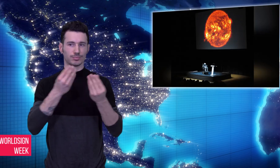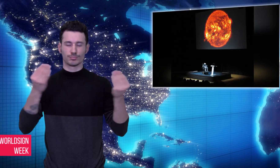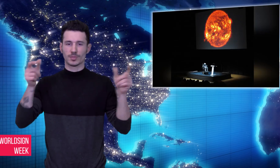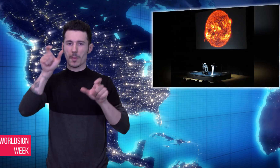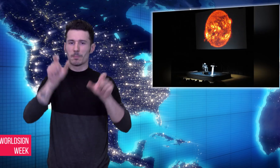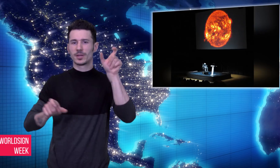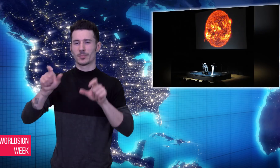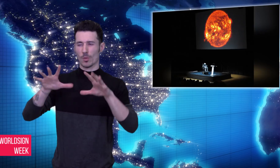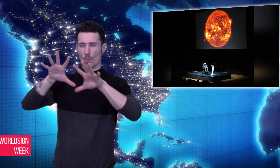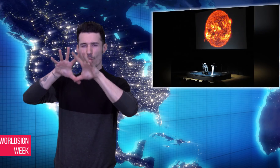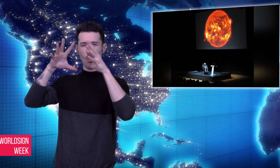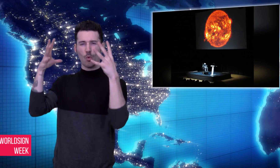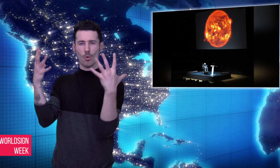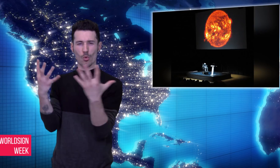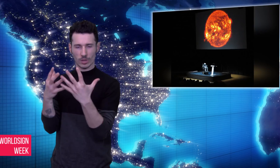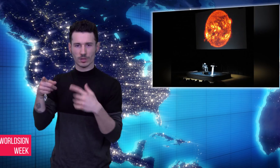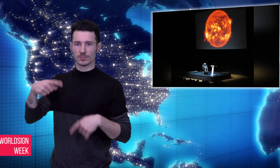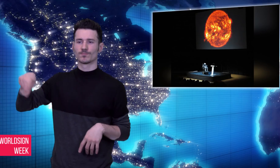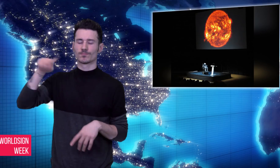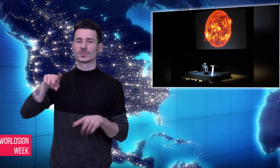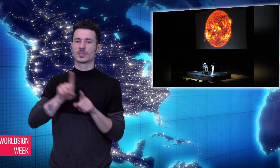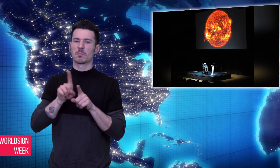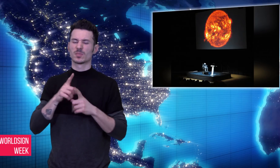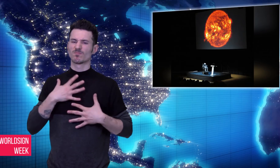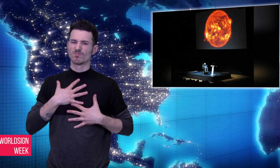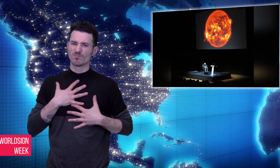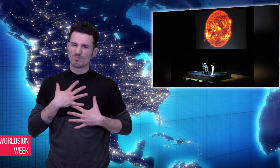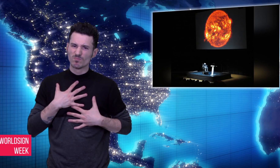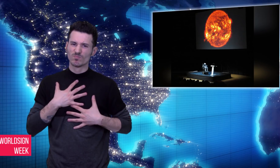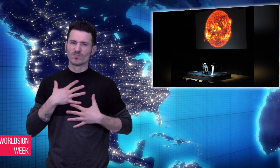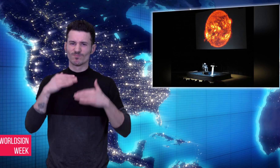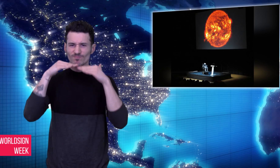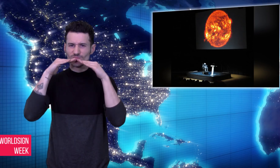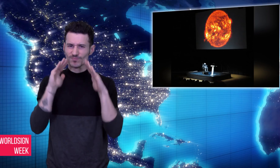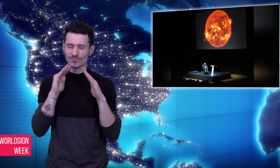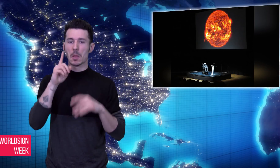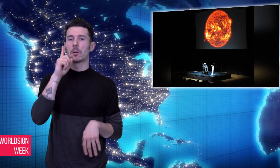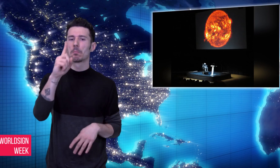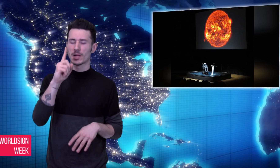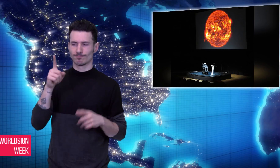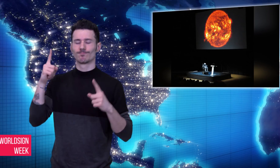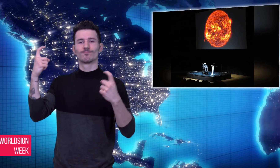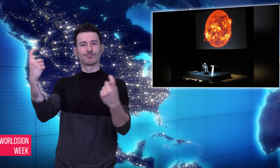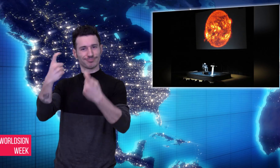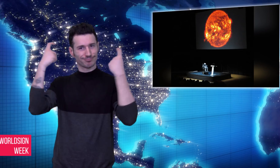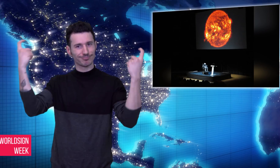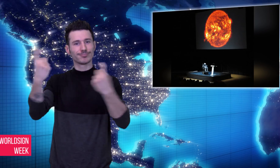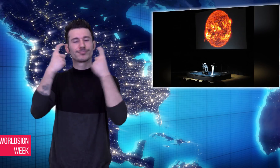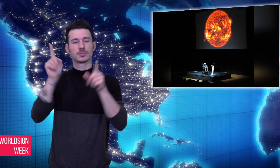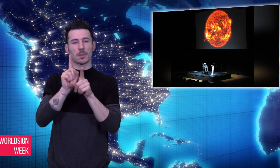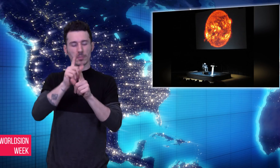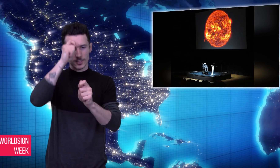Many people around the world was saddened